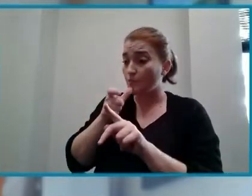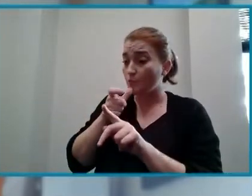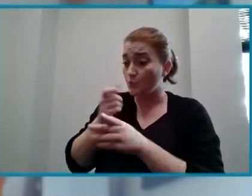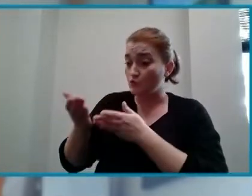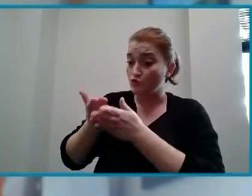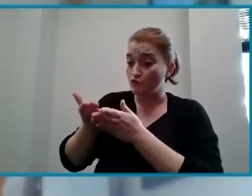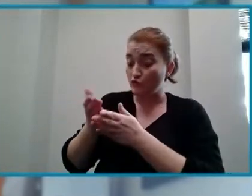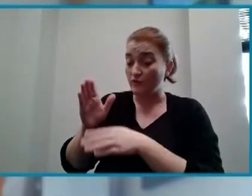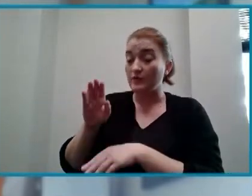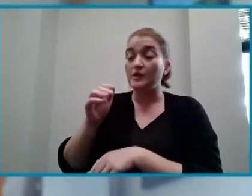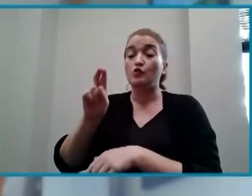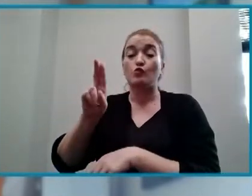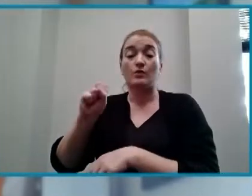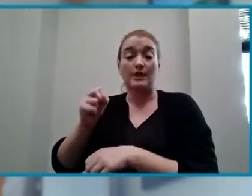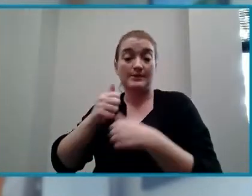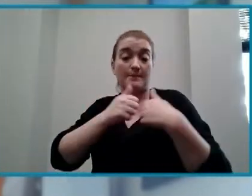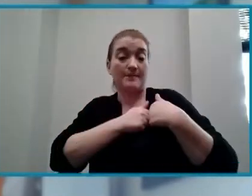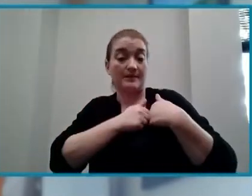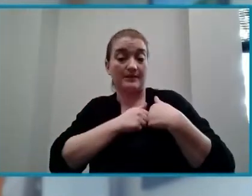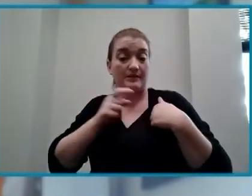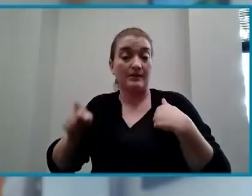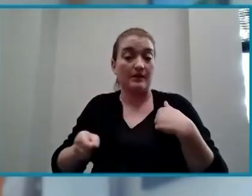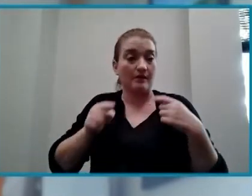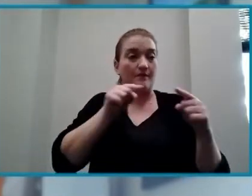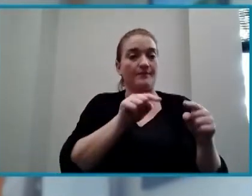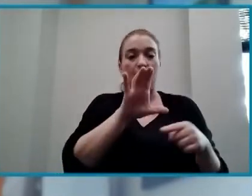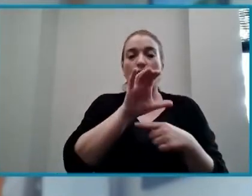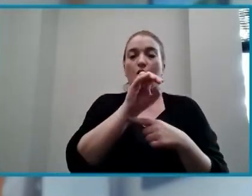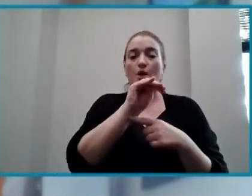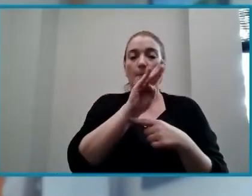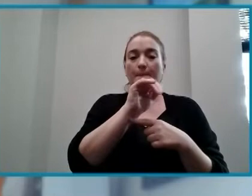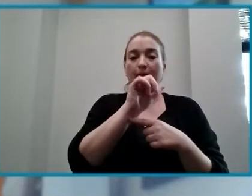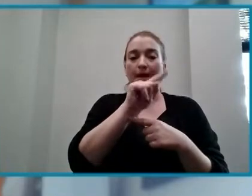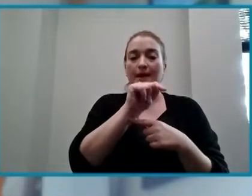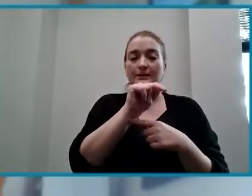as part of the Compact of Free Associations and, um, Micronesia,